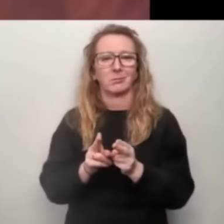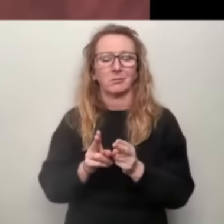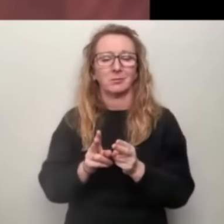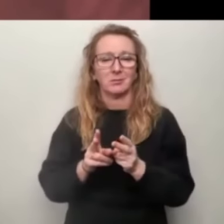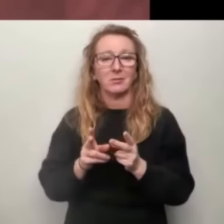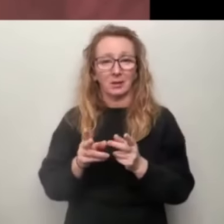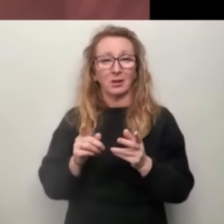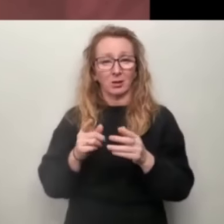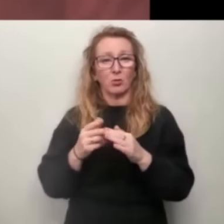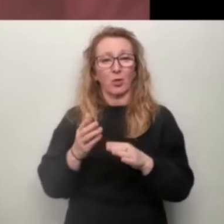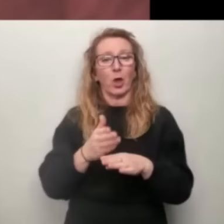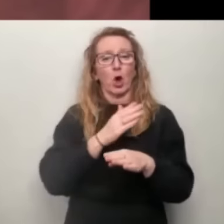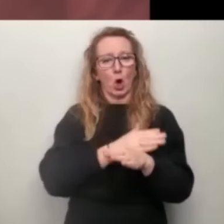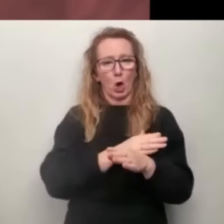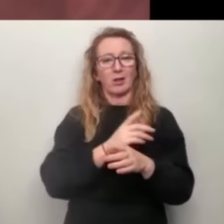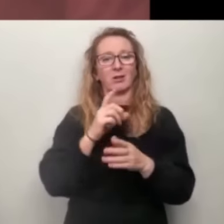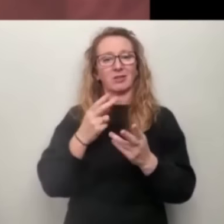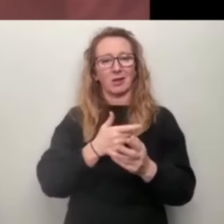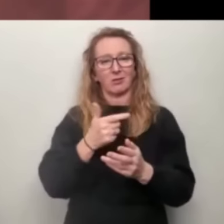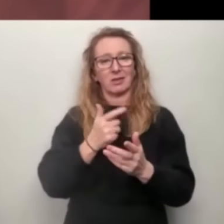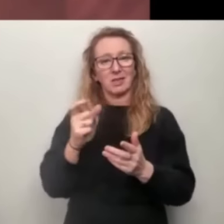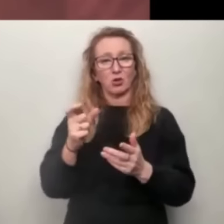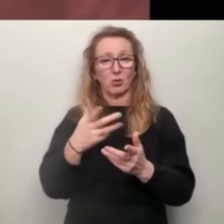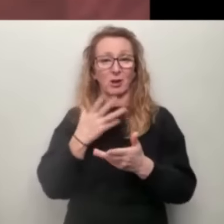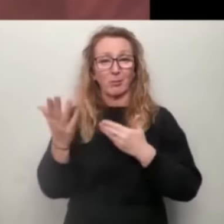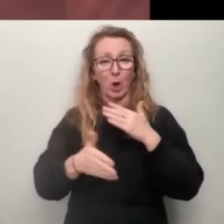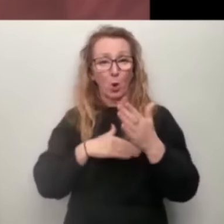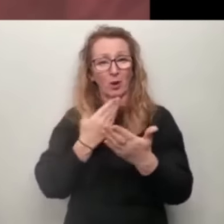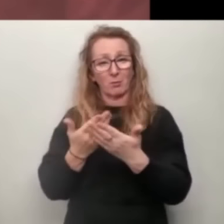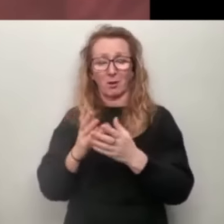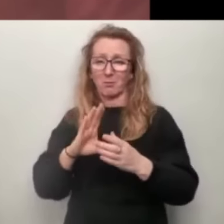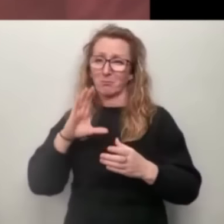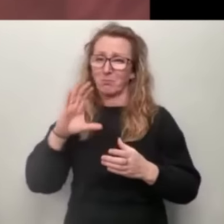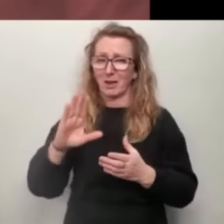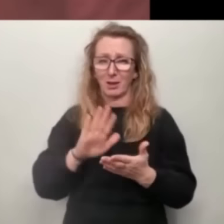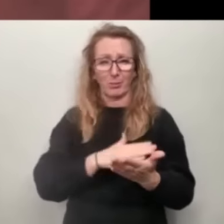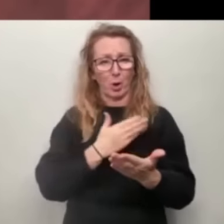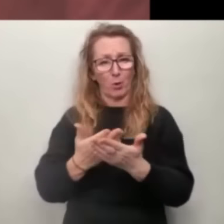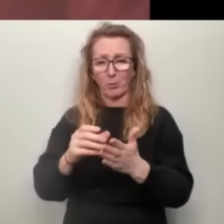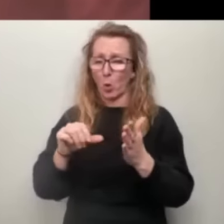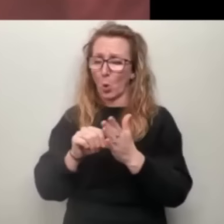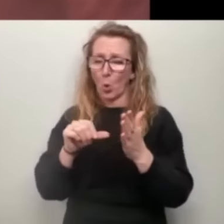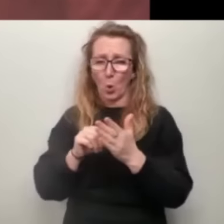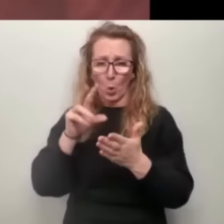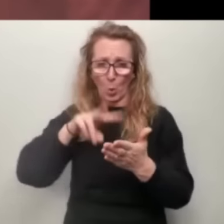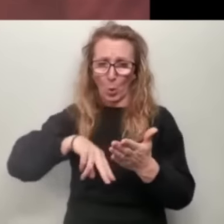by the poet Michael Drayton and his voluminous and particularly hard to read poem, "the Poly-Olbion".